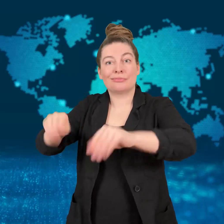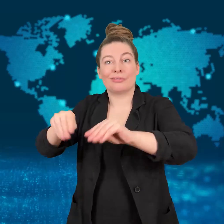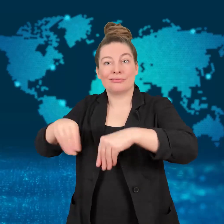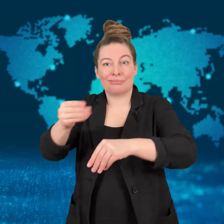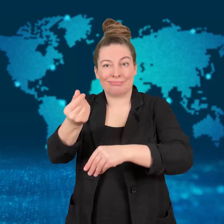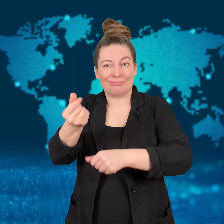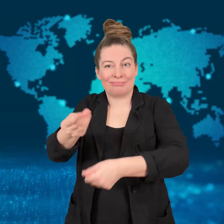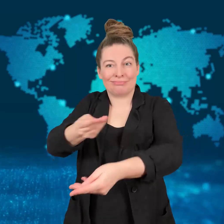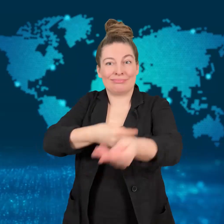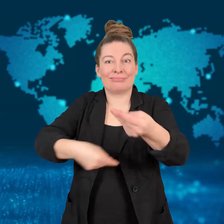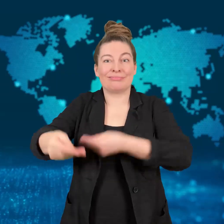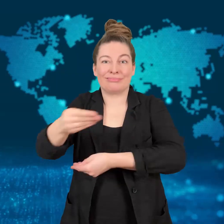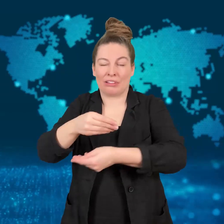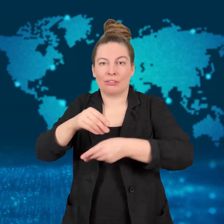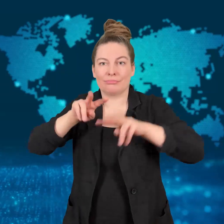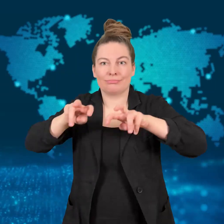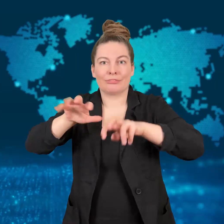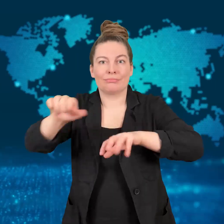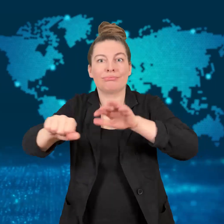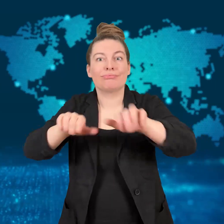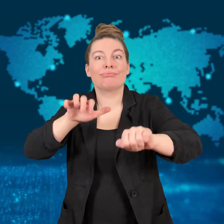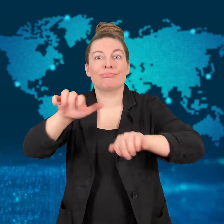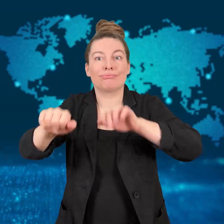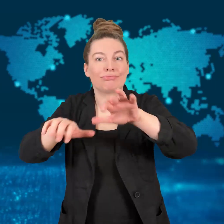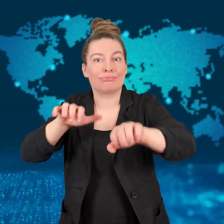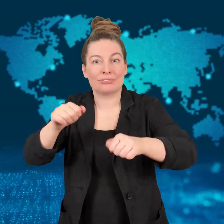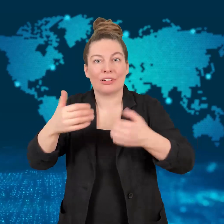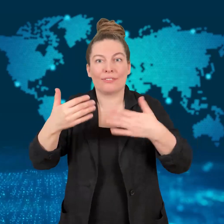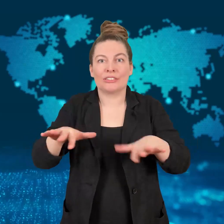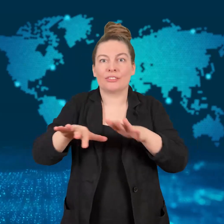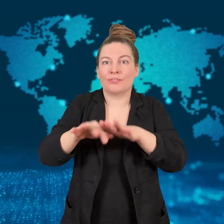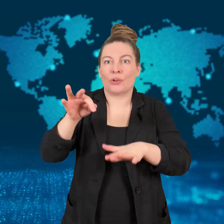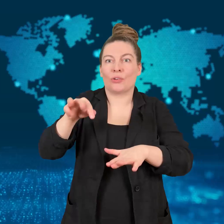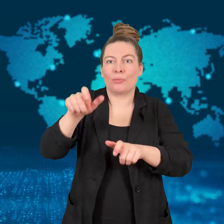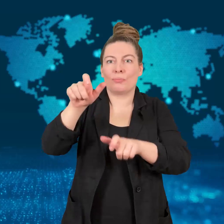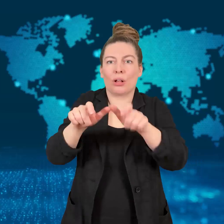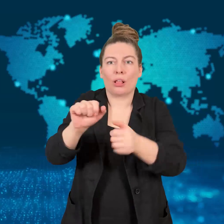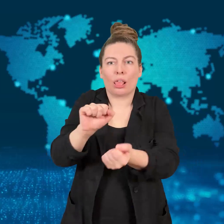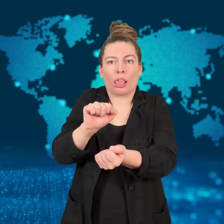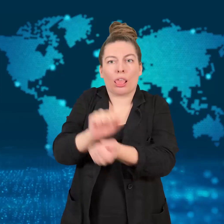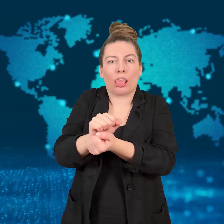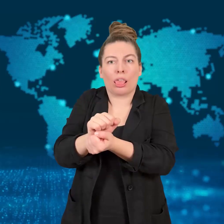They were found when a raid of